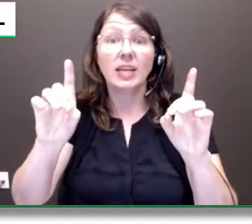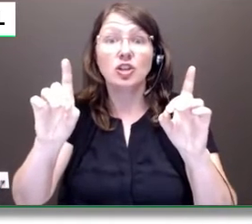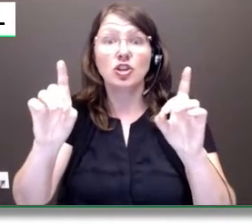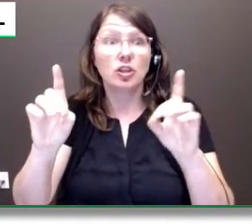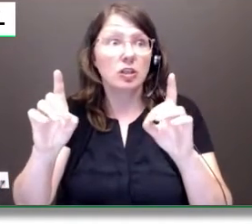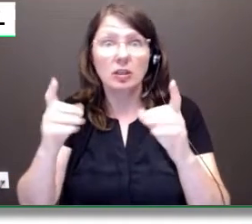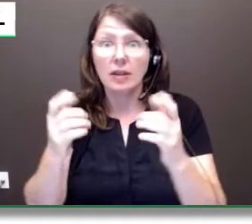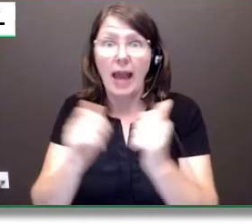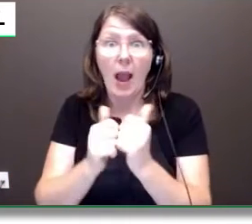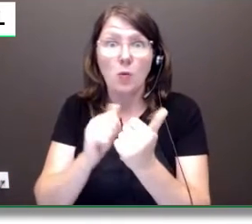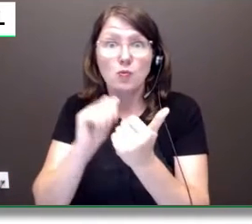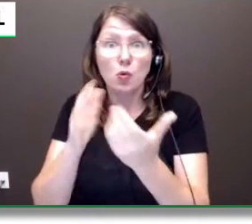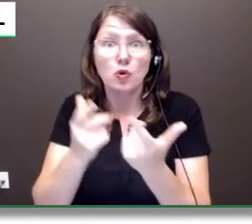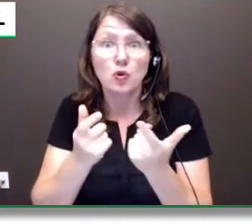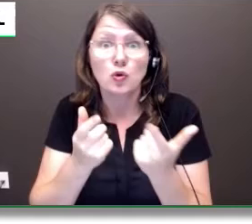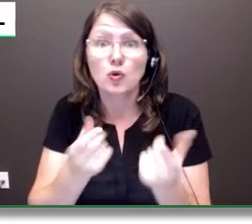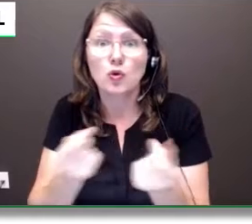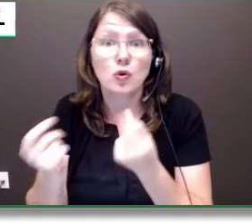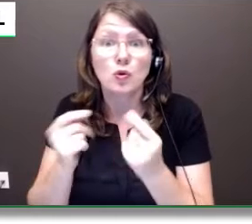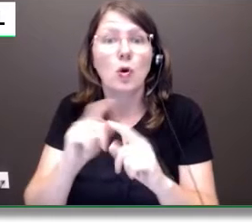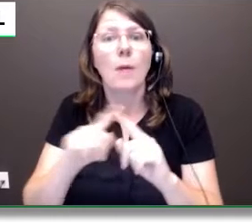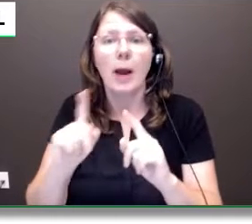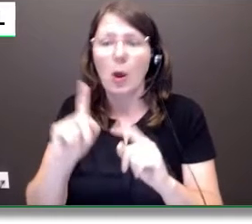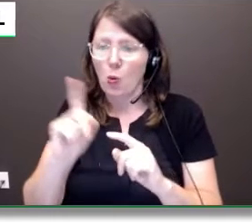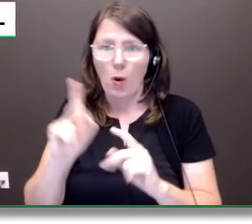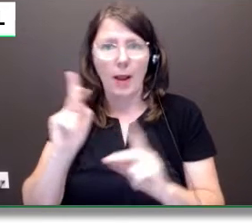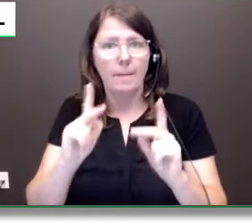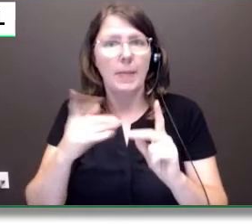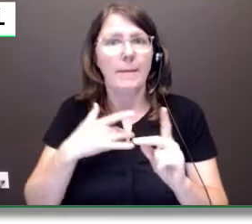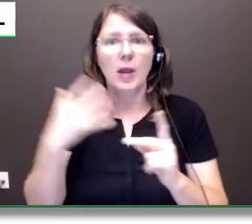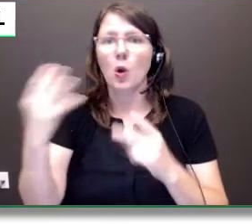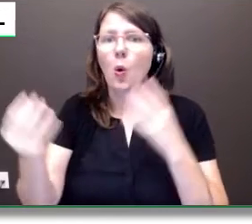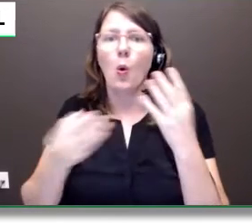So we have a philosophy around people, place and practice and